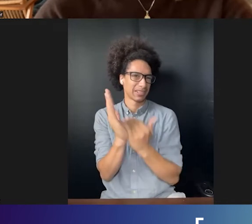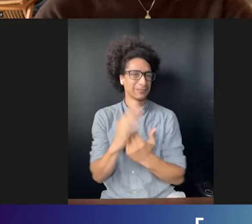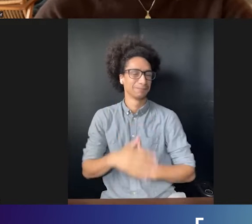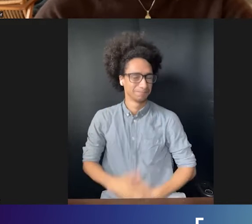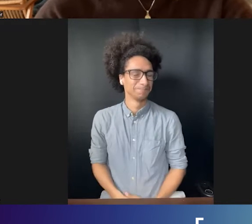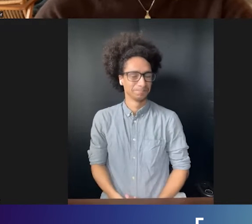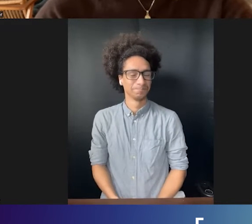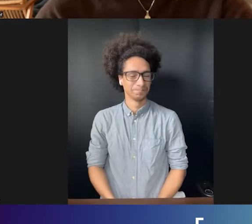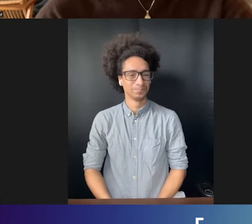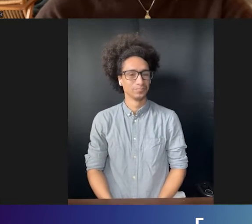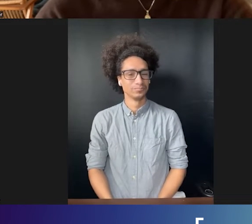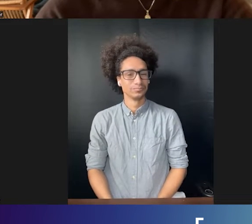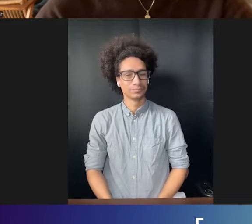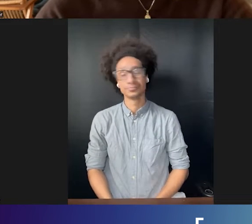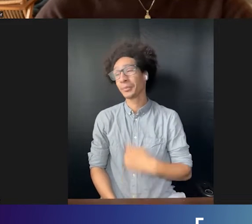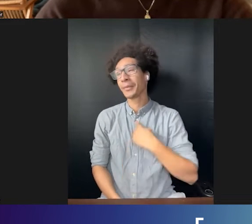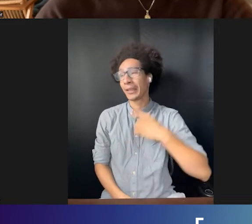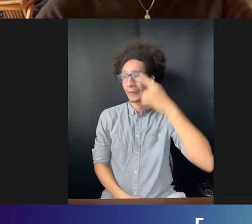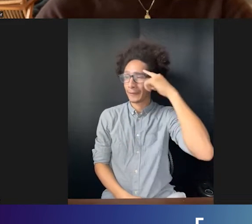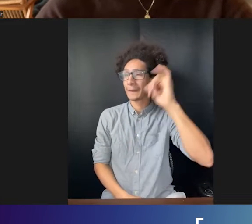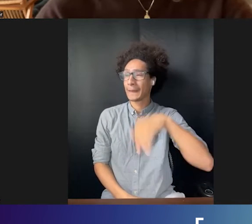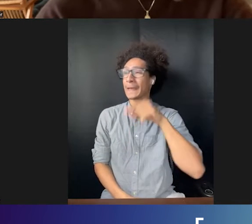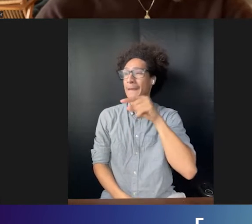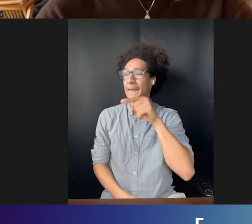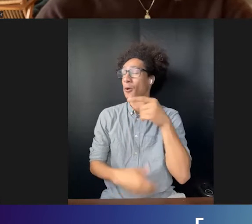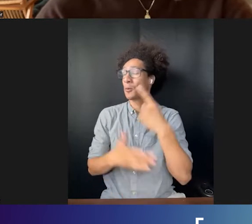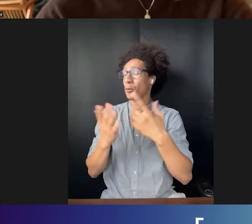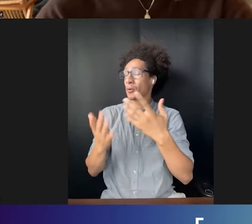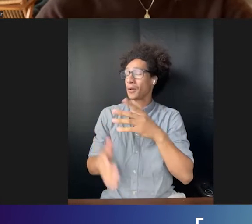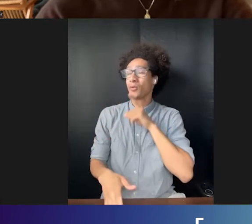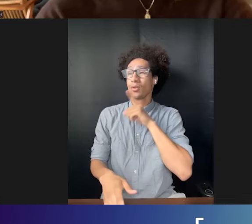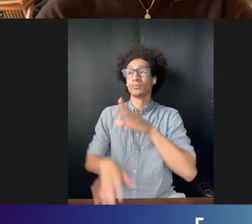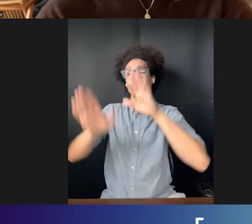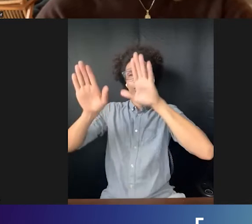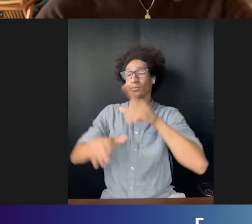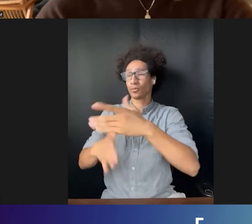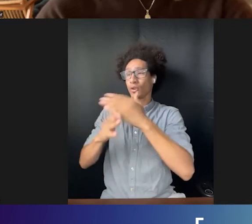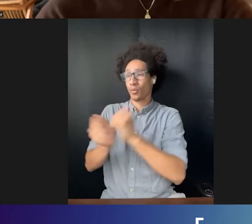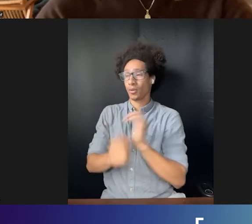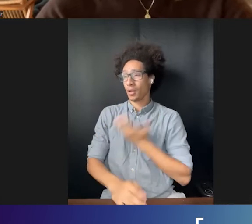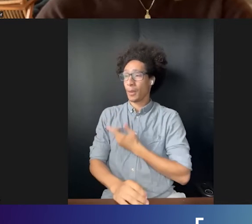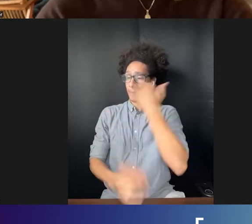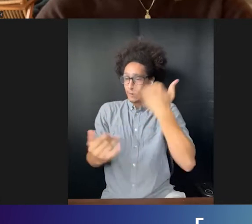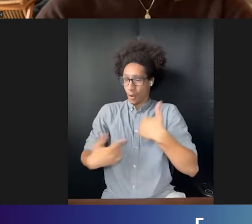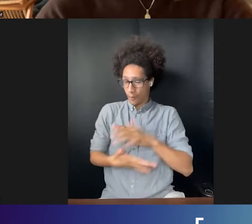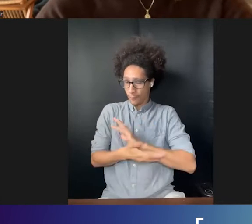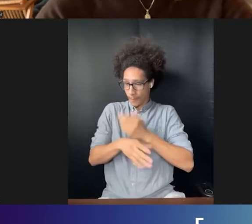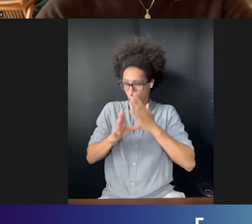that filmmakers can do and try to plan for and really makes a big difference which is to hire an additional publicist